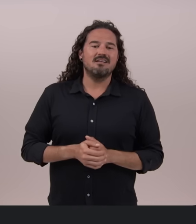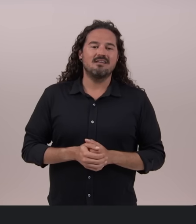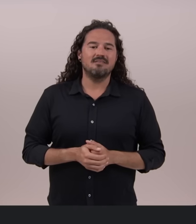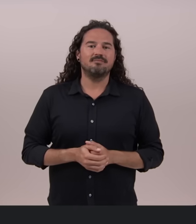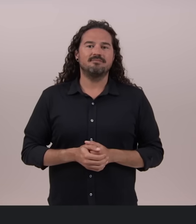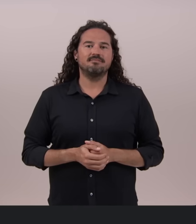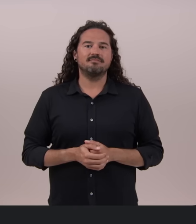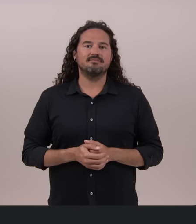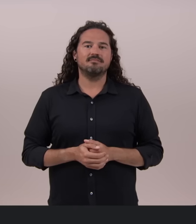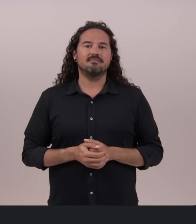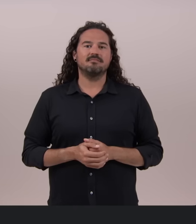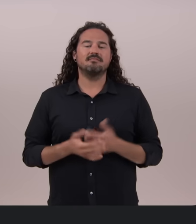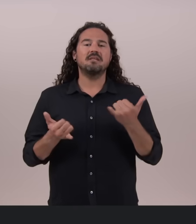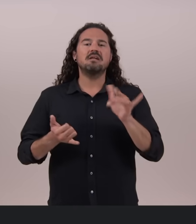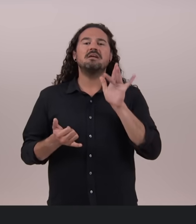Let's hear what Hacker News has to say.